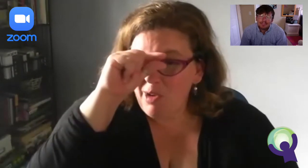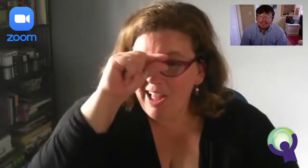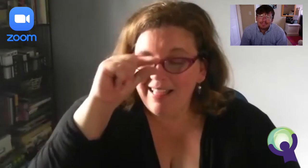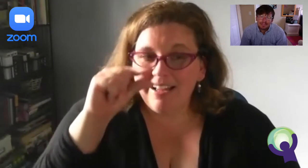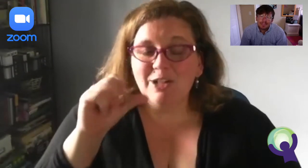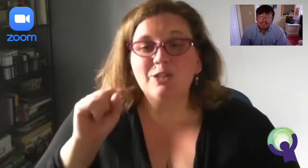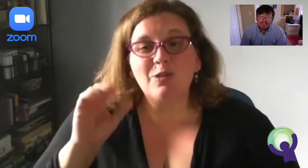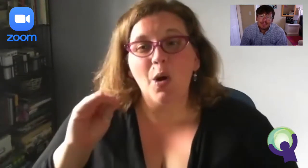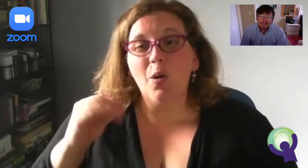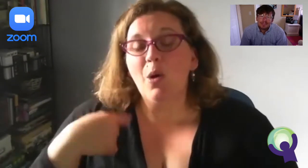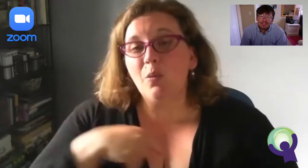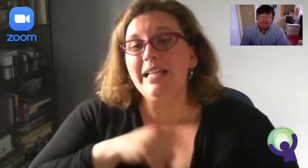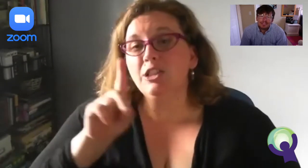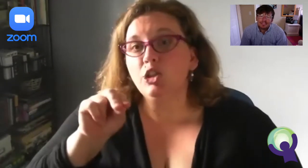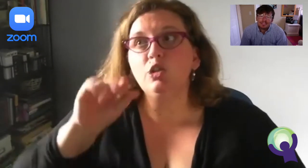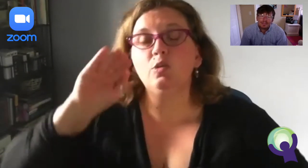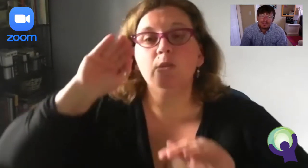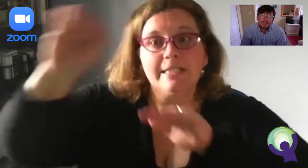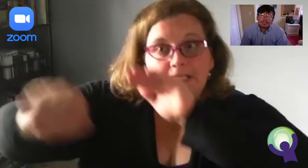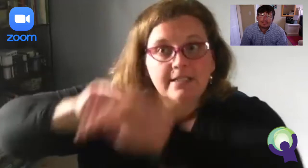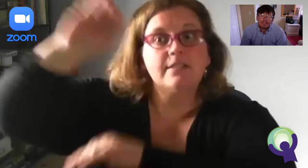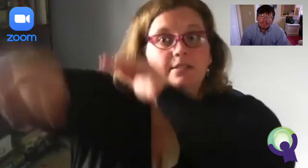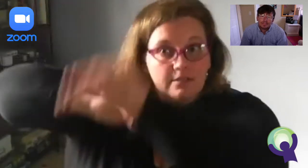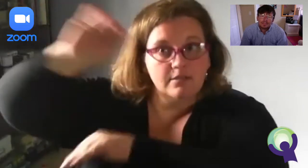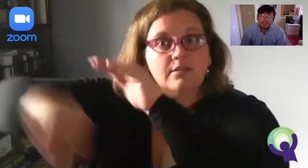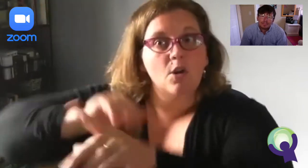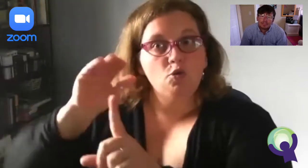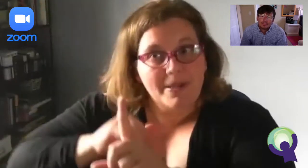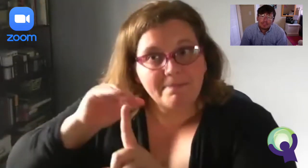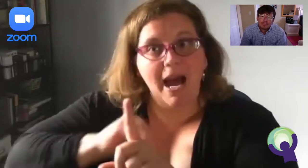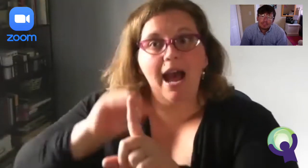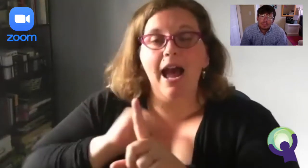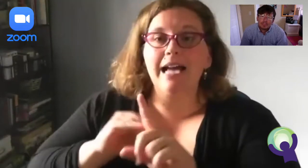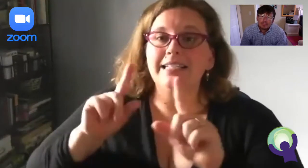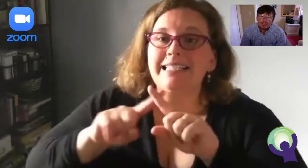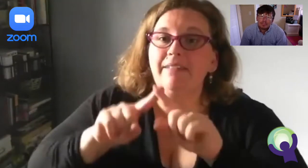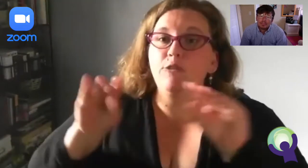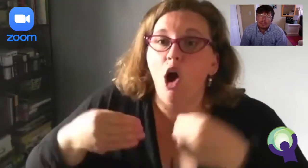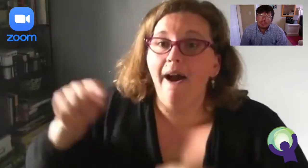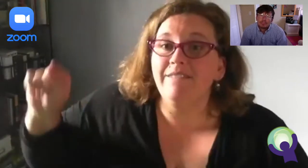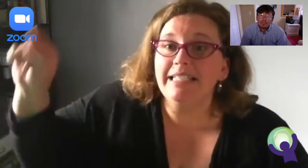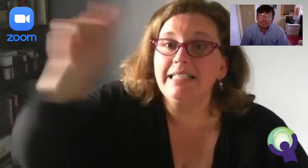and odhh is a very very tiny piece of that animal so